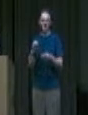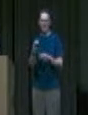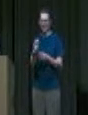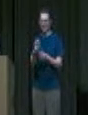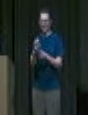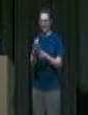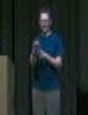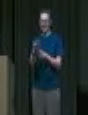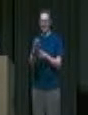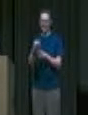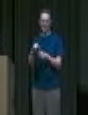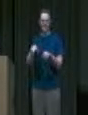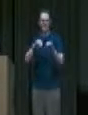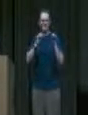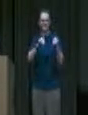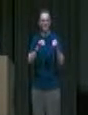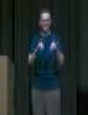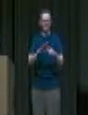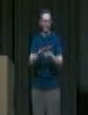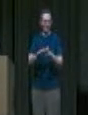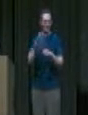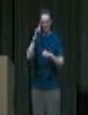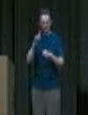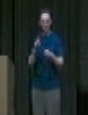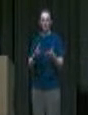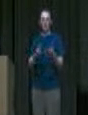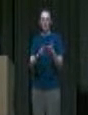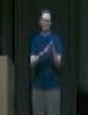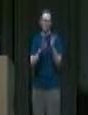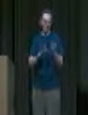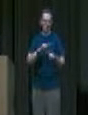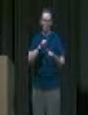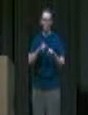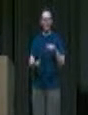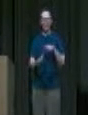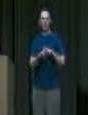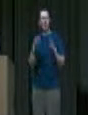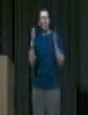the construction contractors once they get uh on the ground hopefully in in spring summer of next